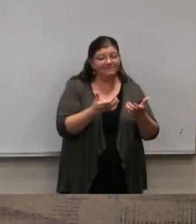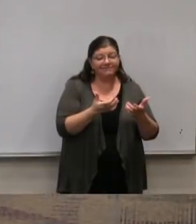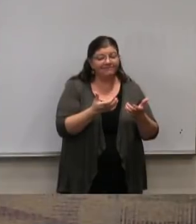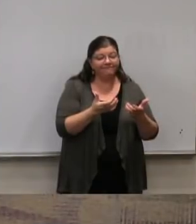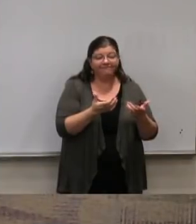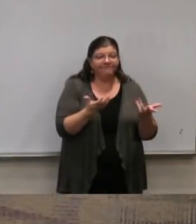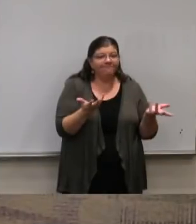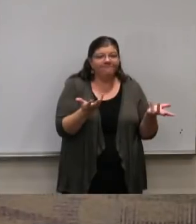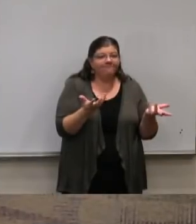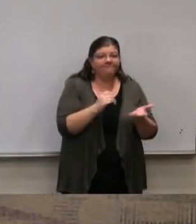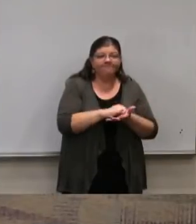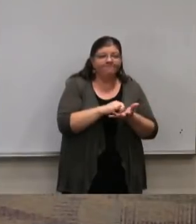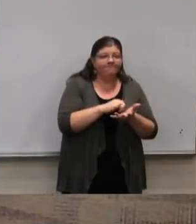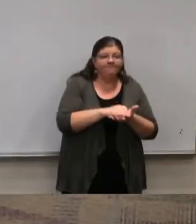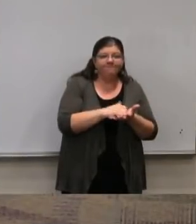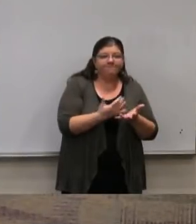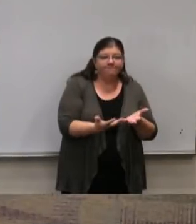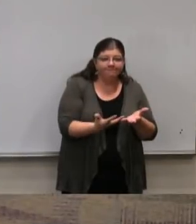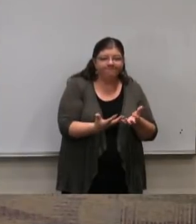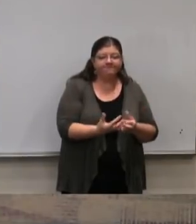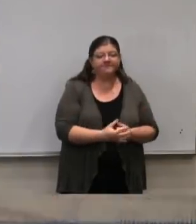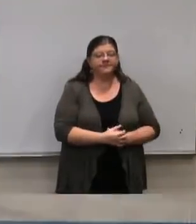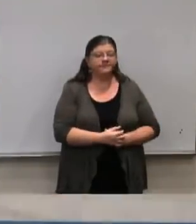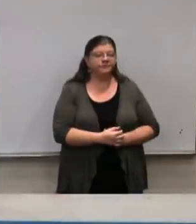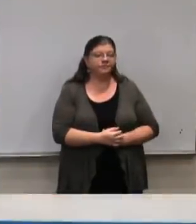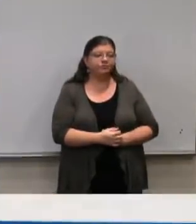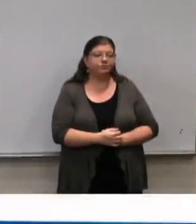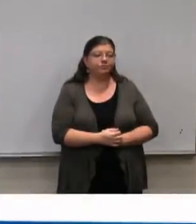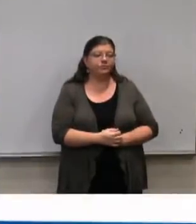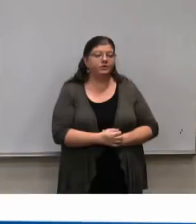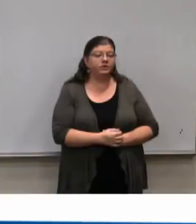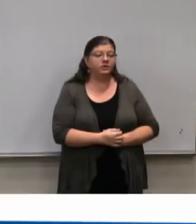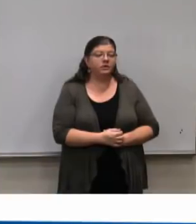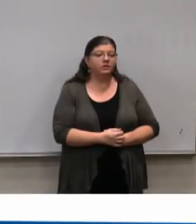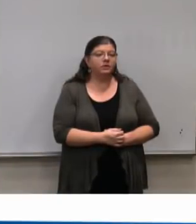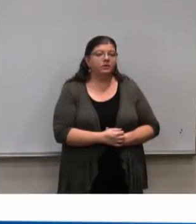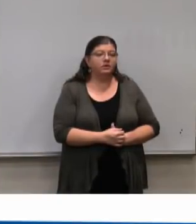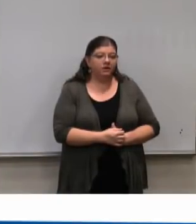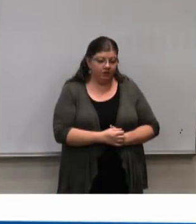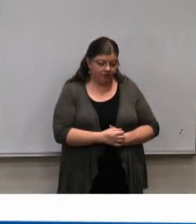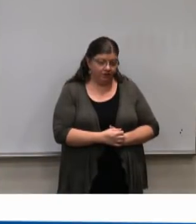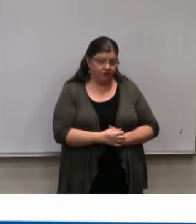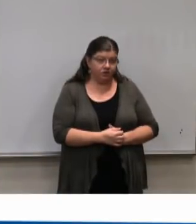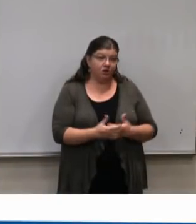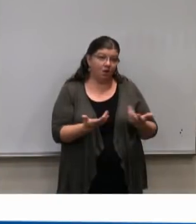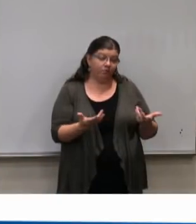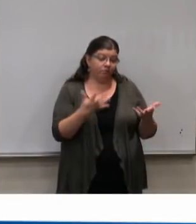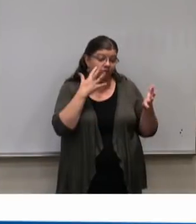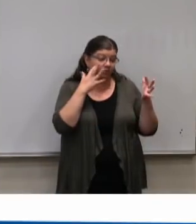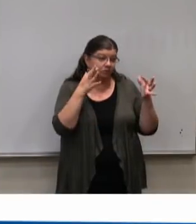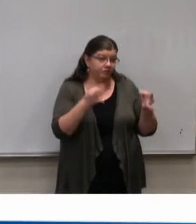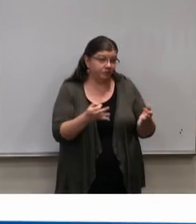that's really not going to work. So here's what we came up with for our meeting results.